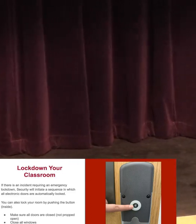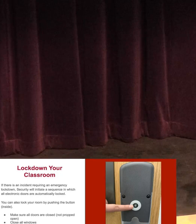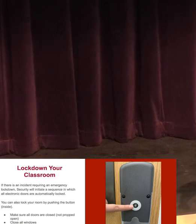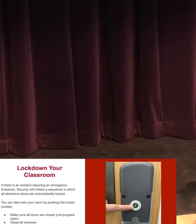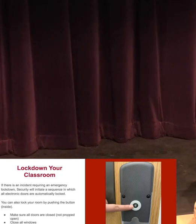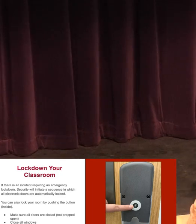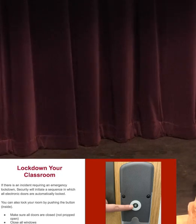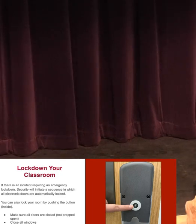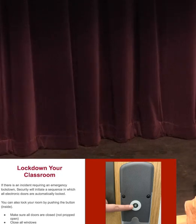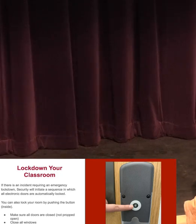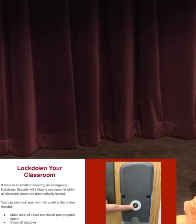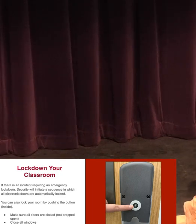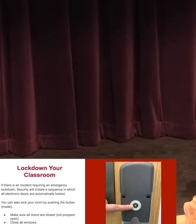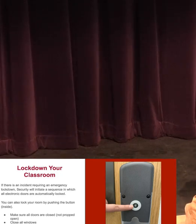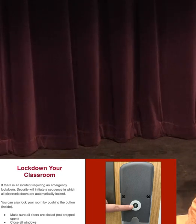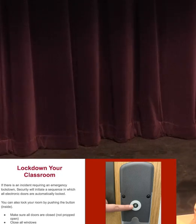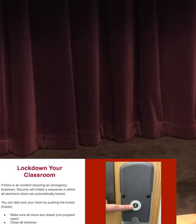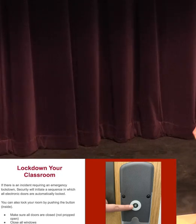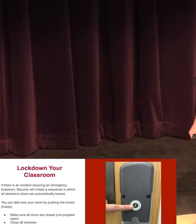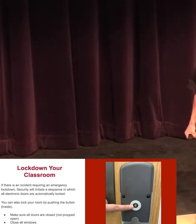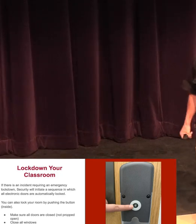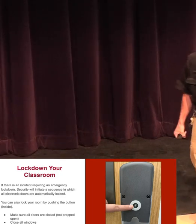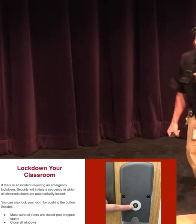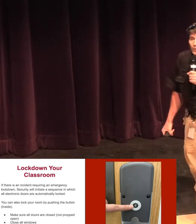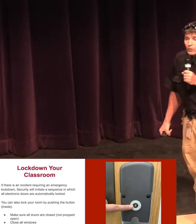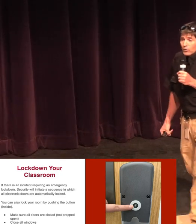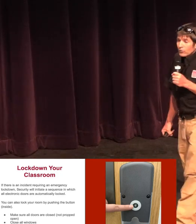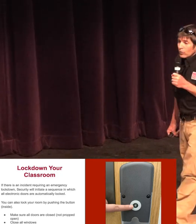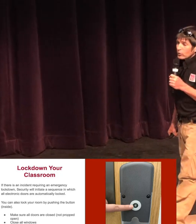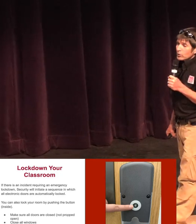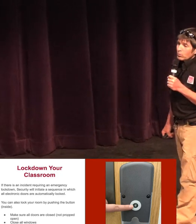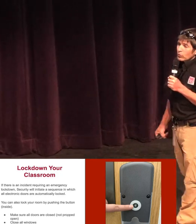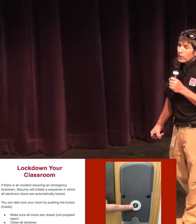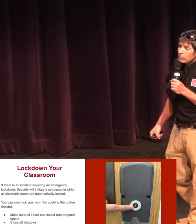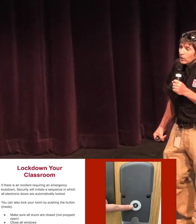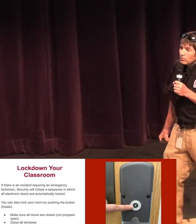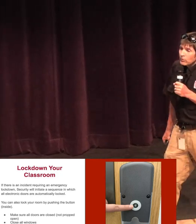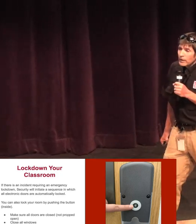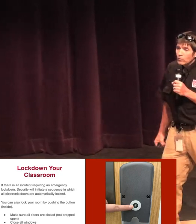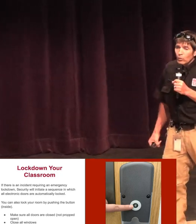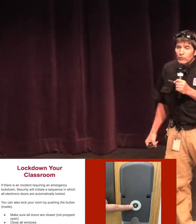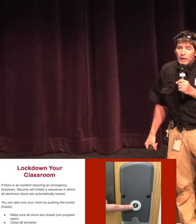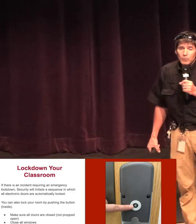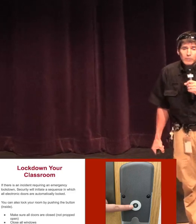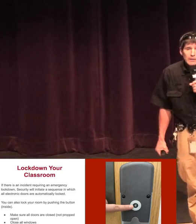, then realize that you are not going to be able to get into a building or get into the classroom. You have to buy another way to get out. The doors are only as secure as they